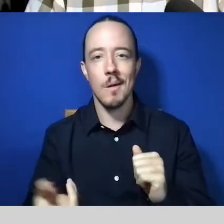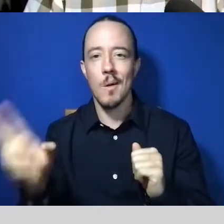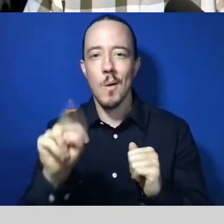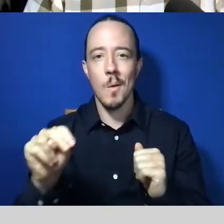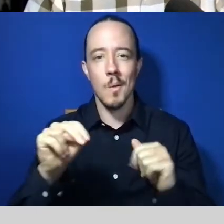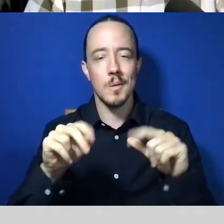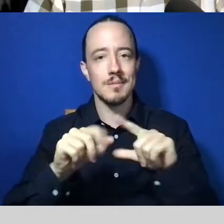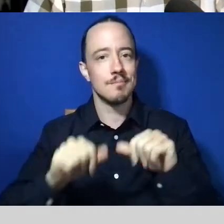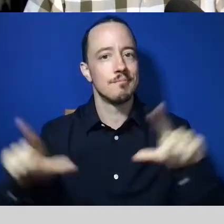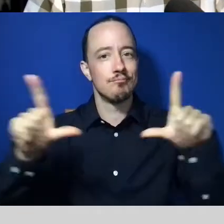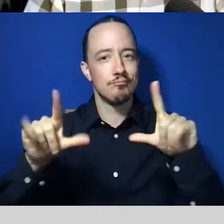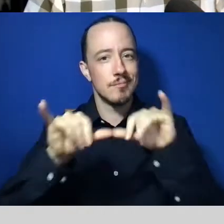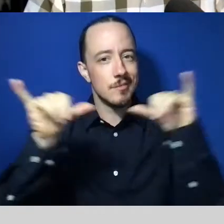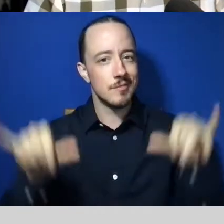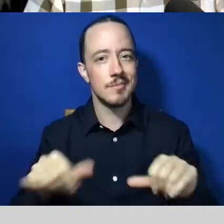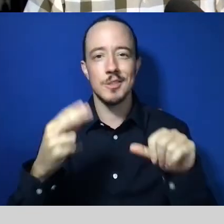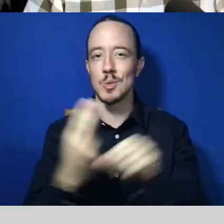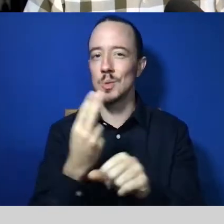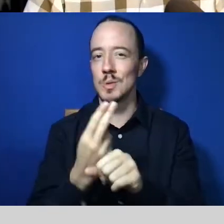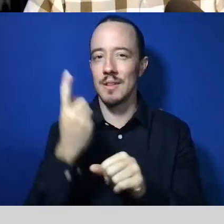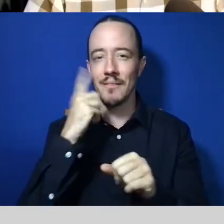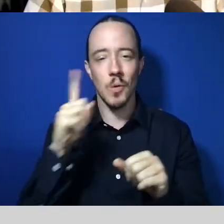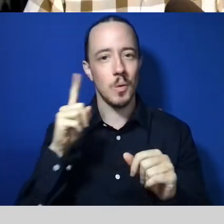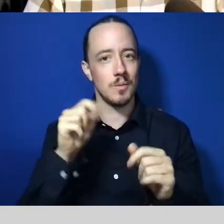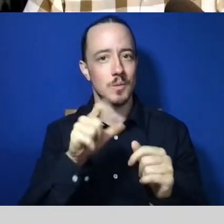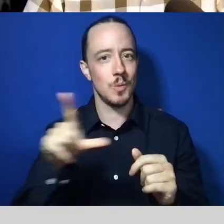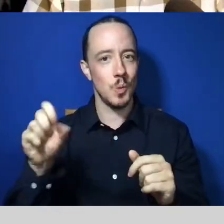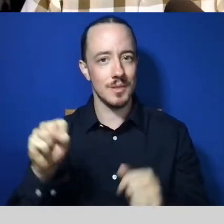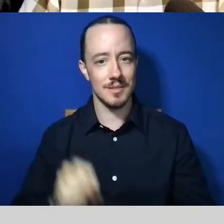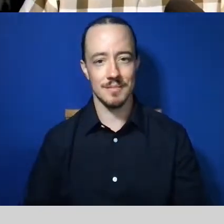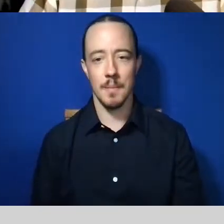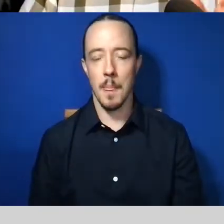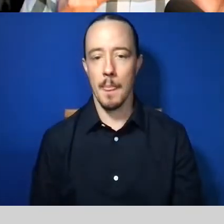And so let's go ahead and kick this off. We're going to really start off though